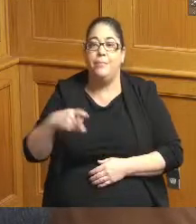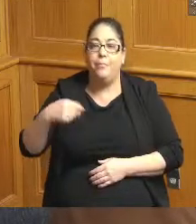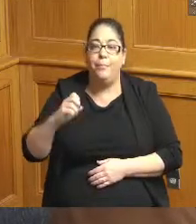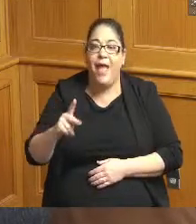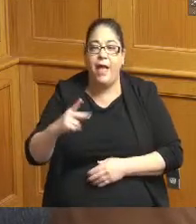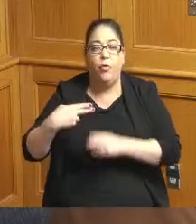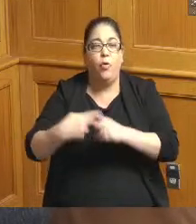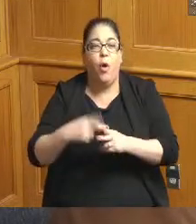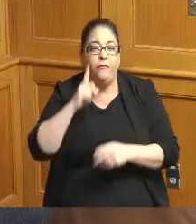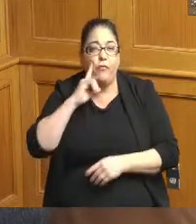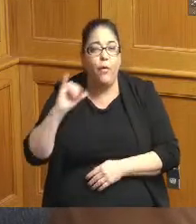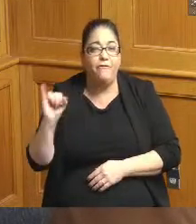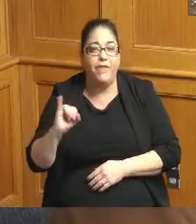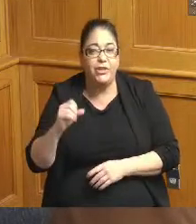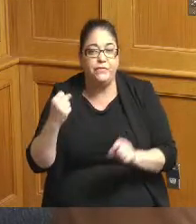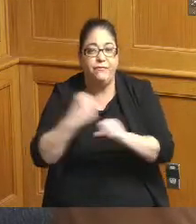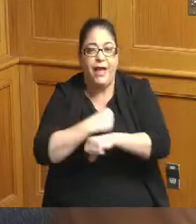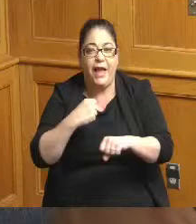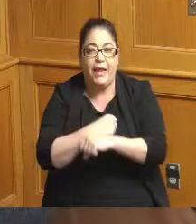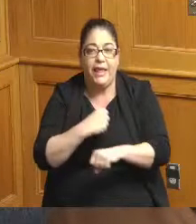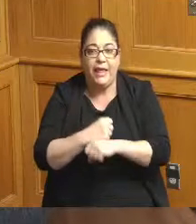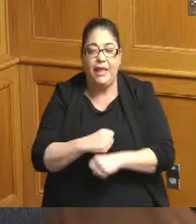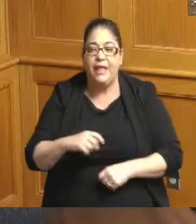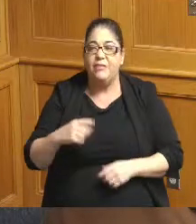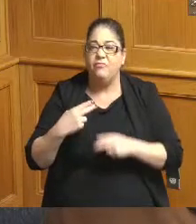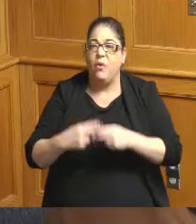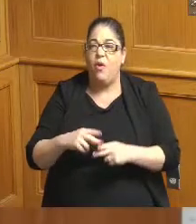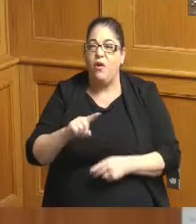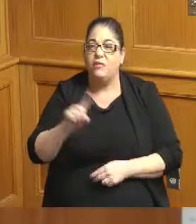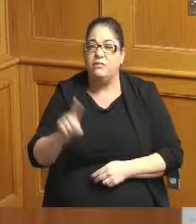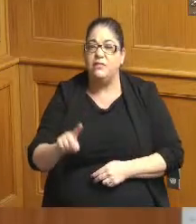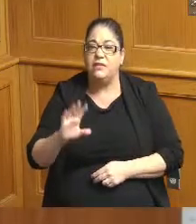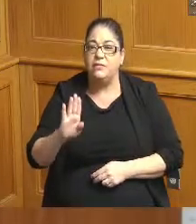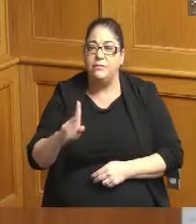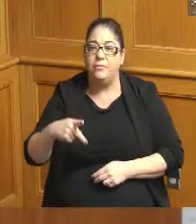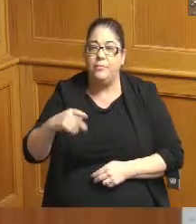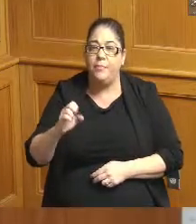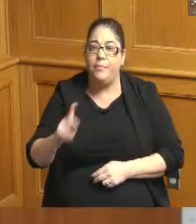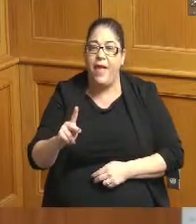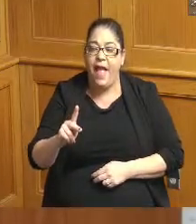but it's not a z-pack have you heard about that I'm not familiar there are a couple different